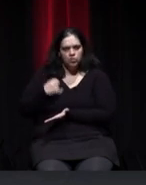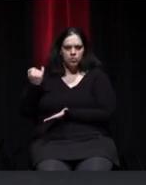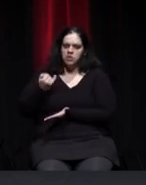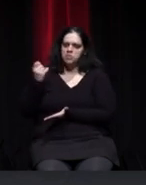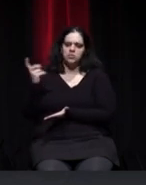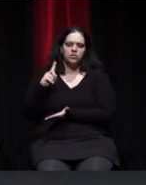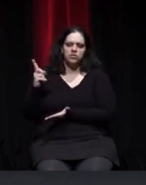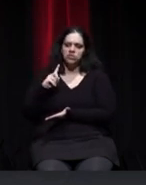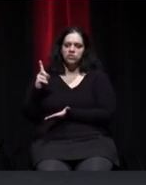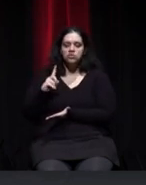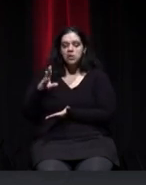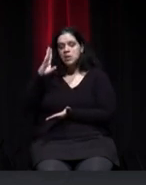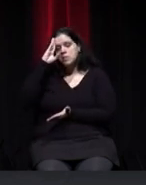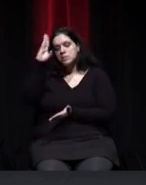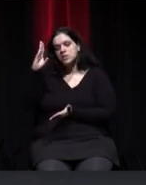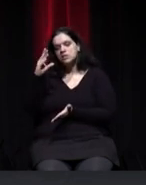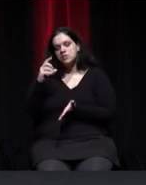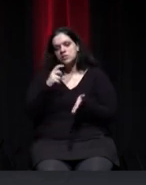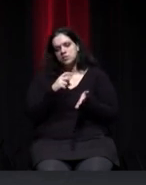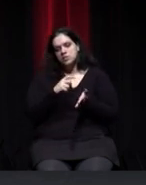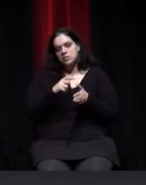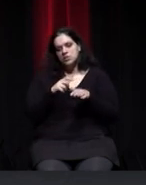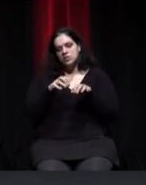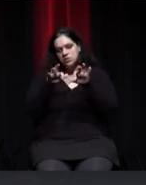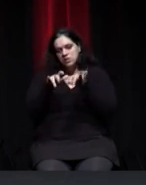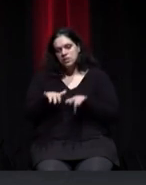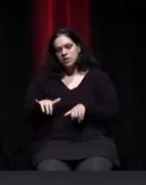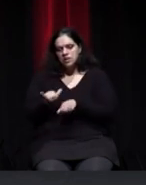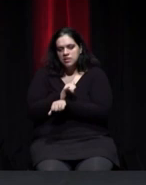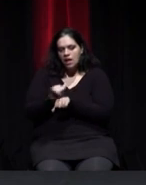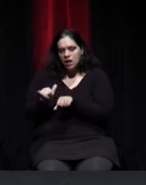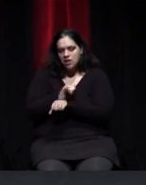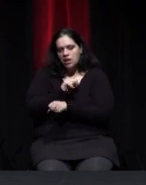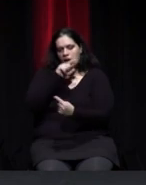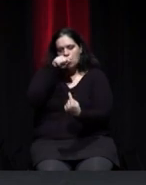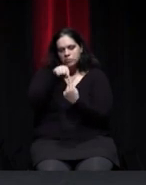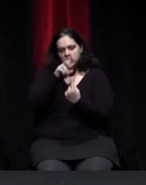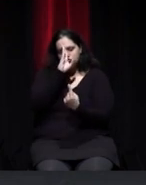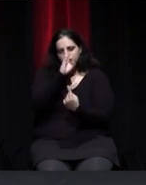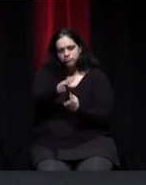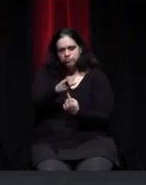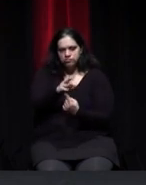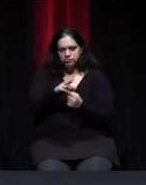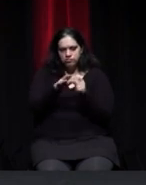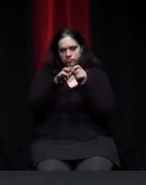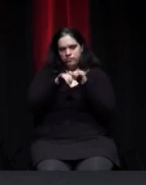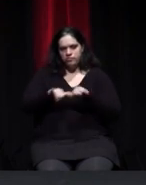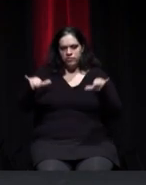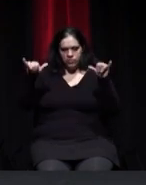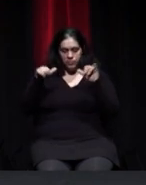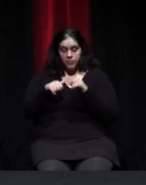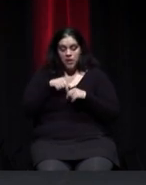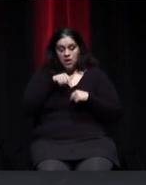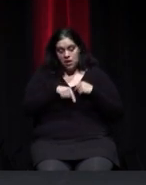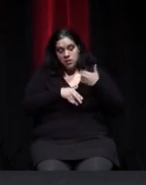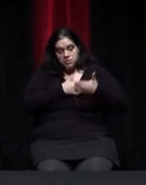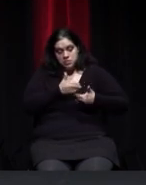in face of a technique of an objective and direct writing. This process of change. - Carla, five minutes.